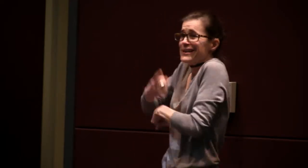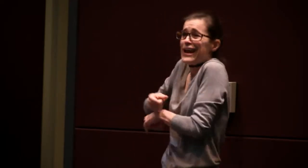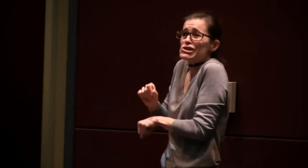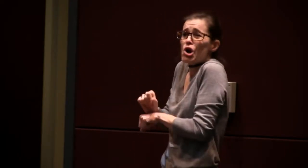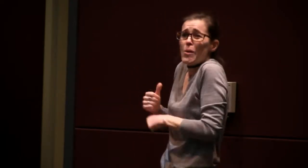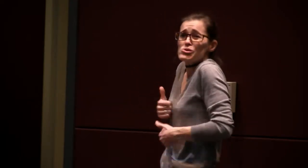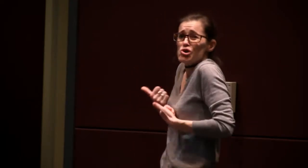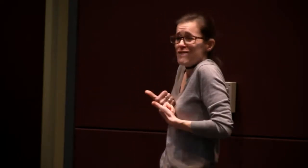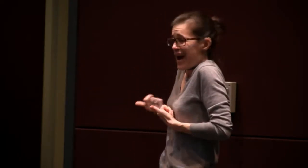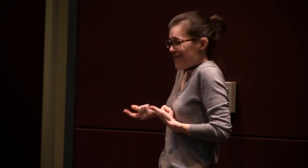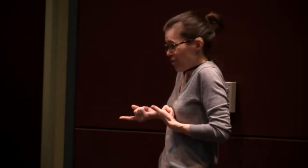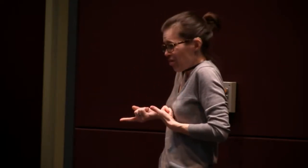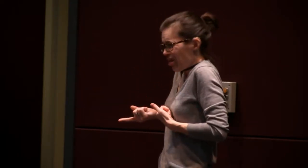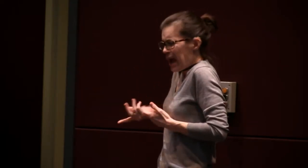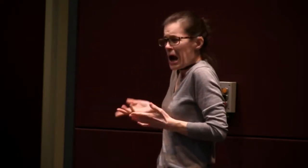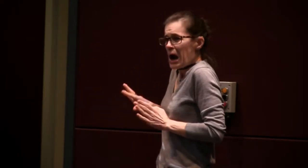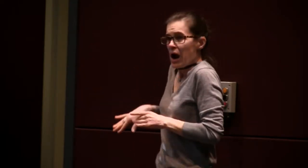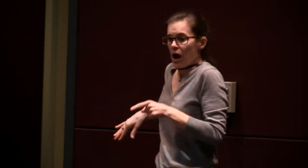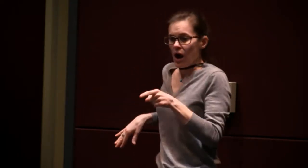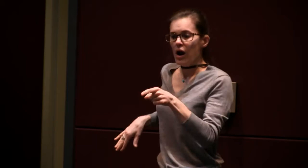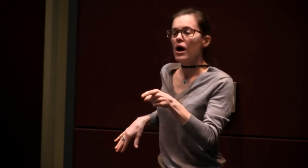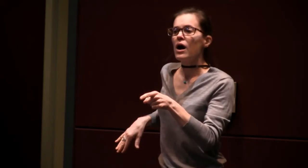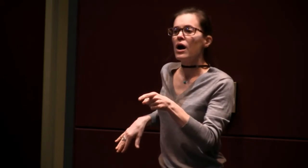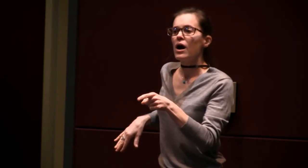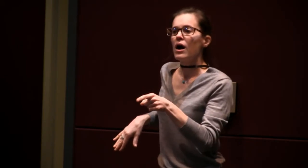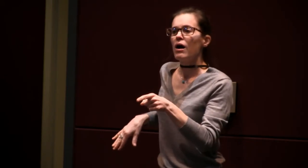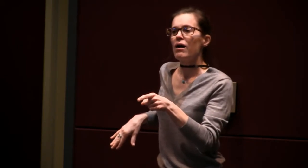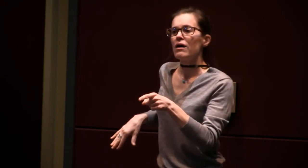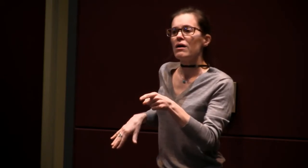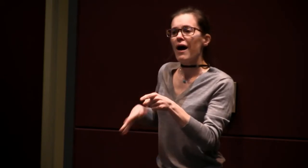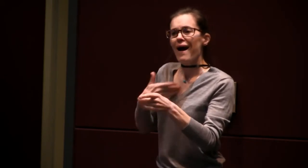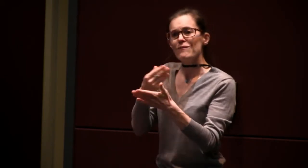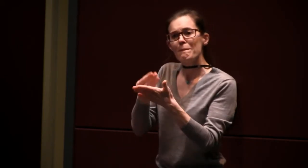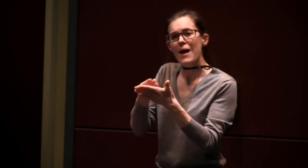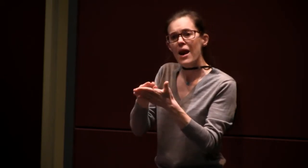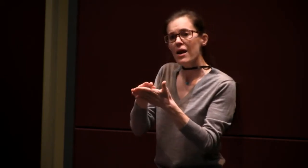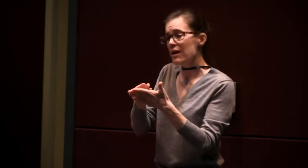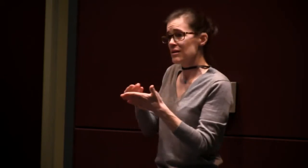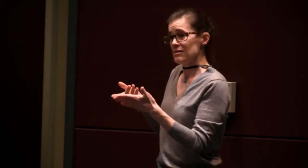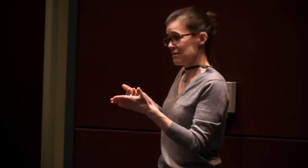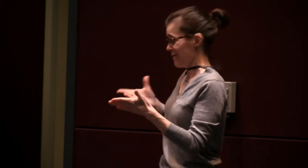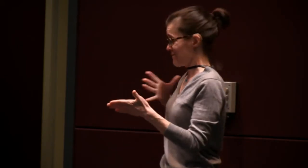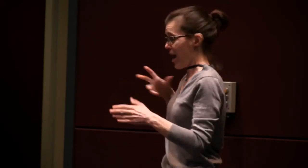and who's willing to take a little time off from their day job to go out and be in another space?